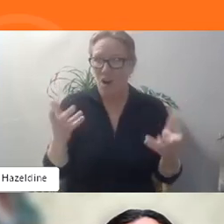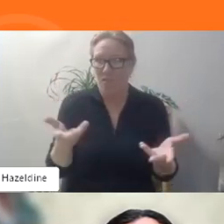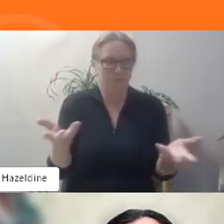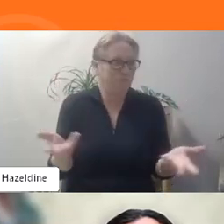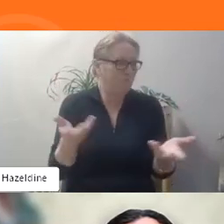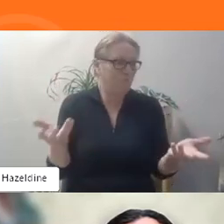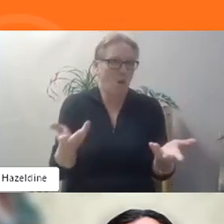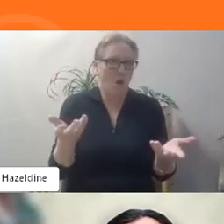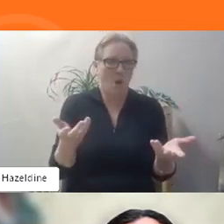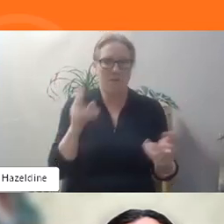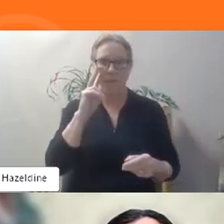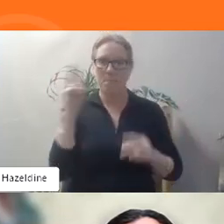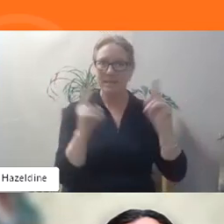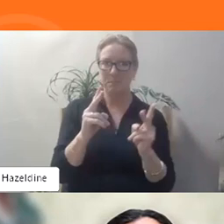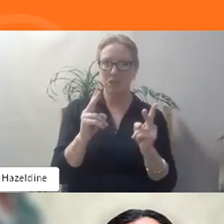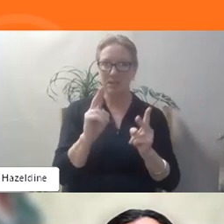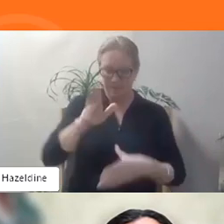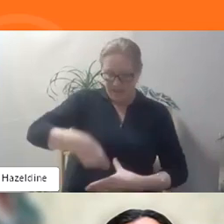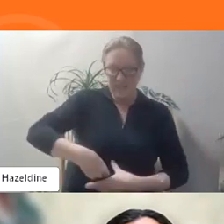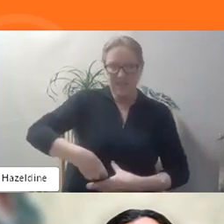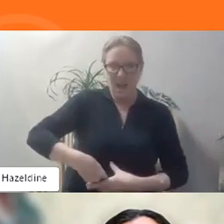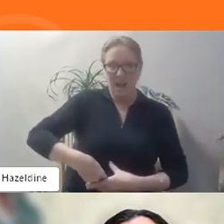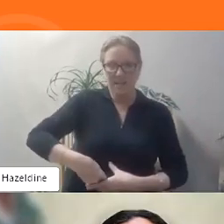perceptions that they're carrying around, that deficit thinking and